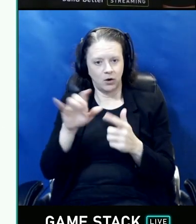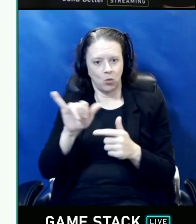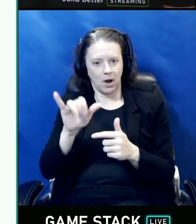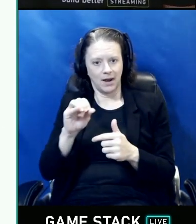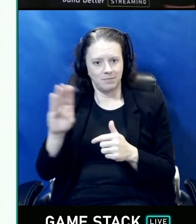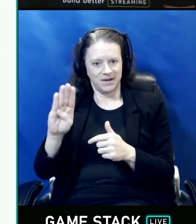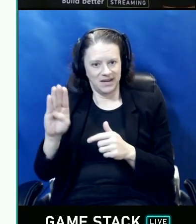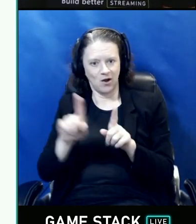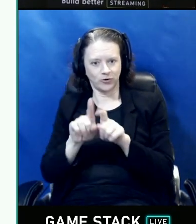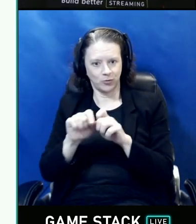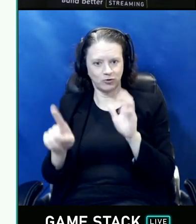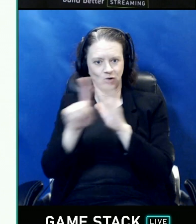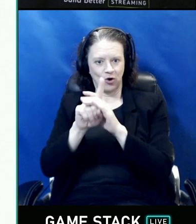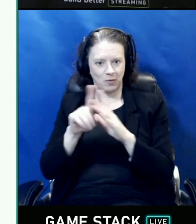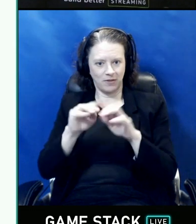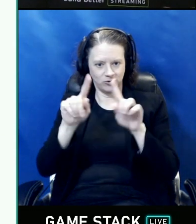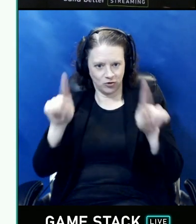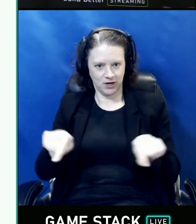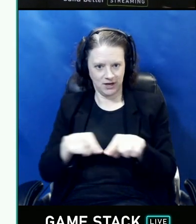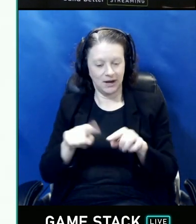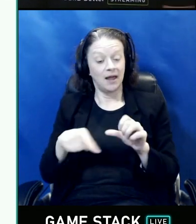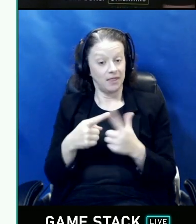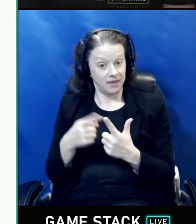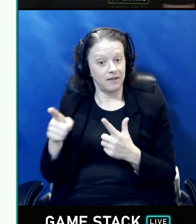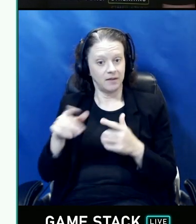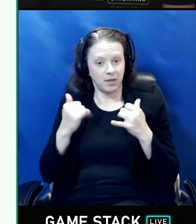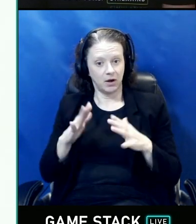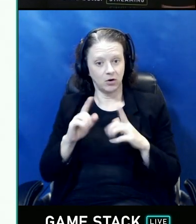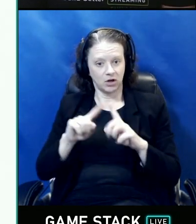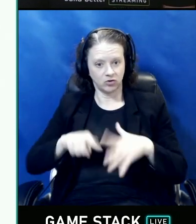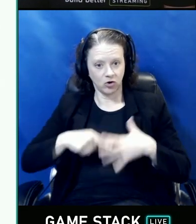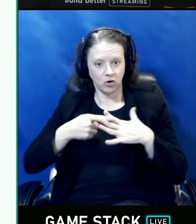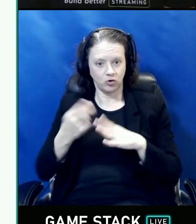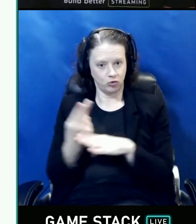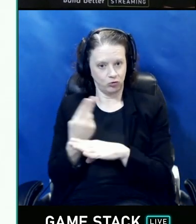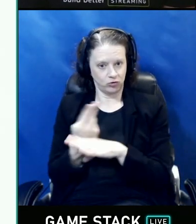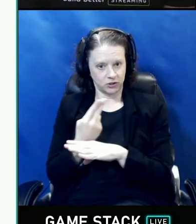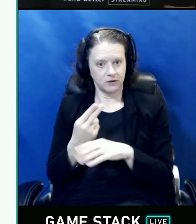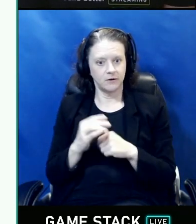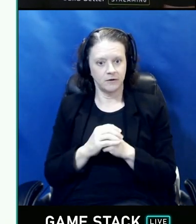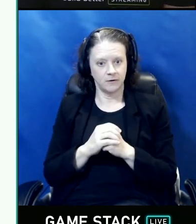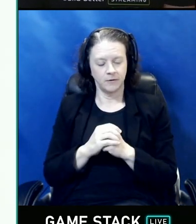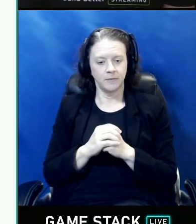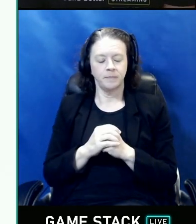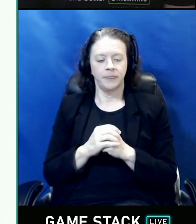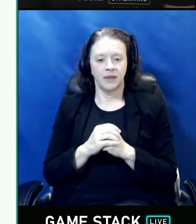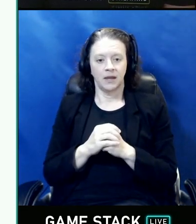screen for the player to begin to interact with. And the net effect of this, is that it allows